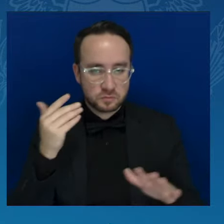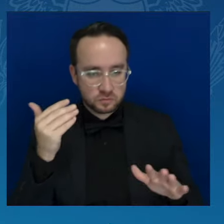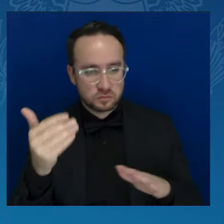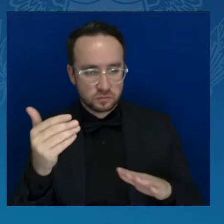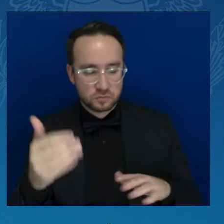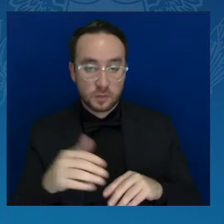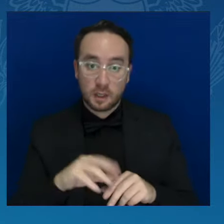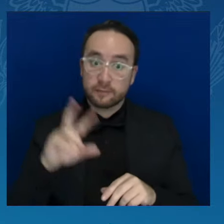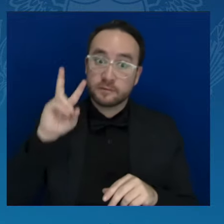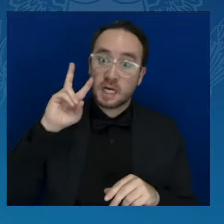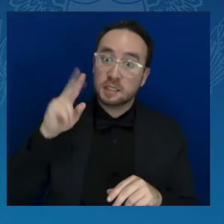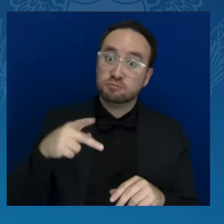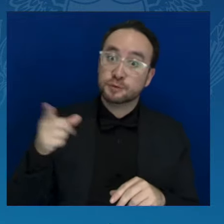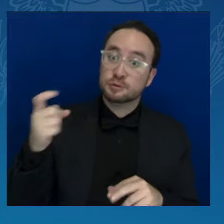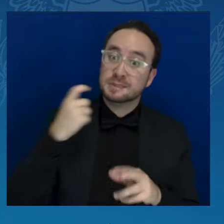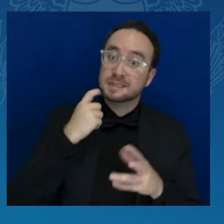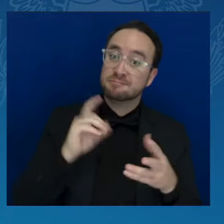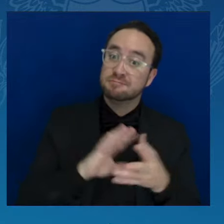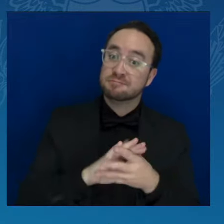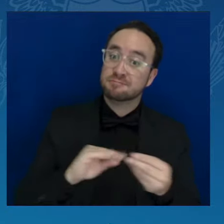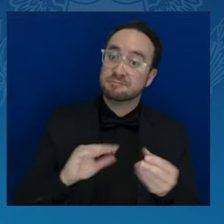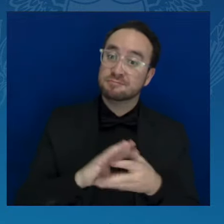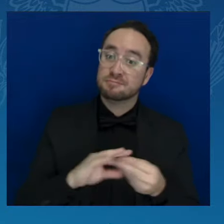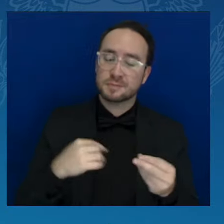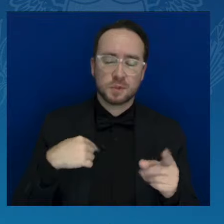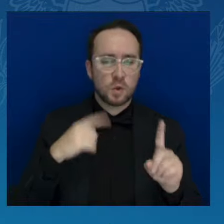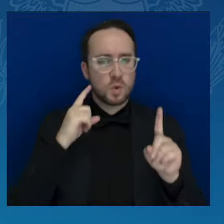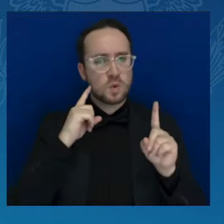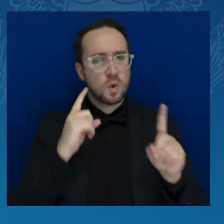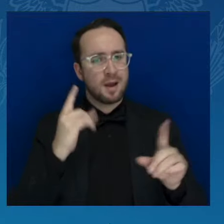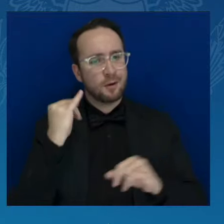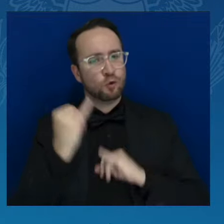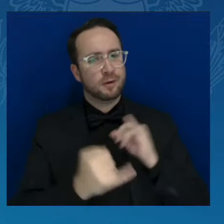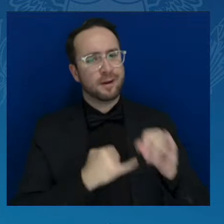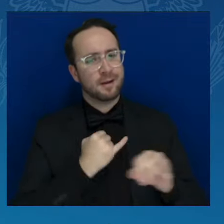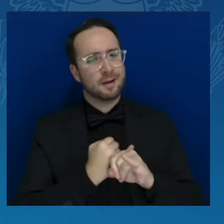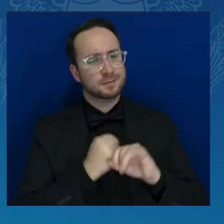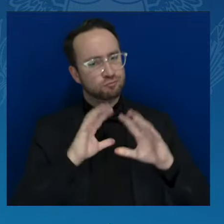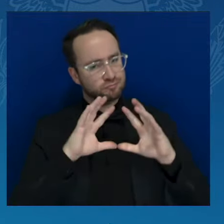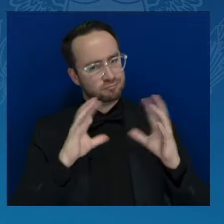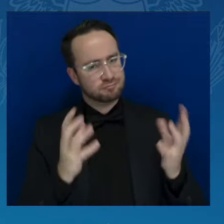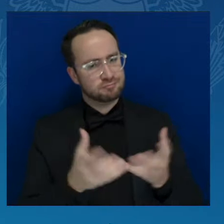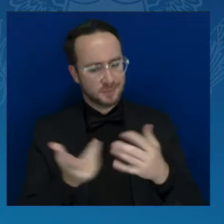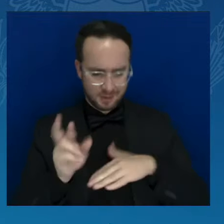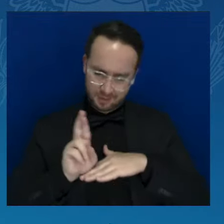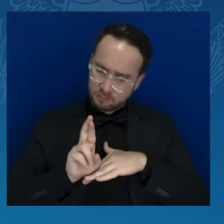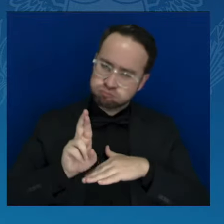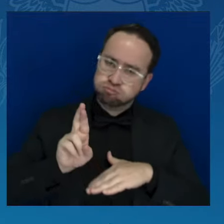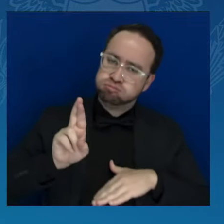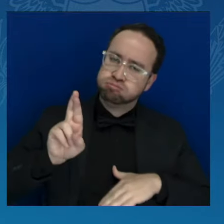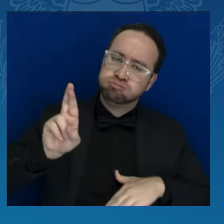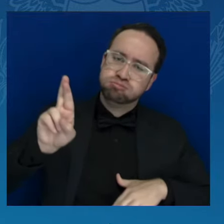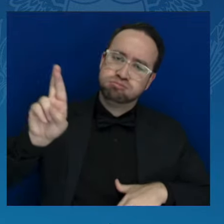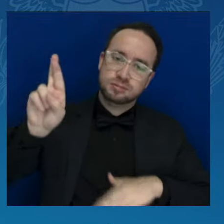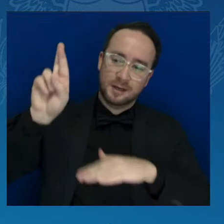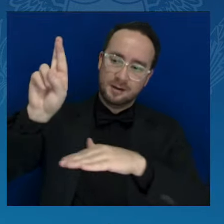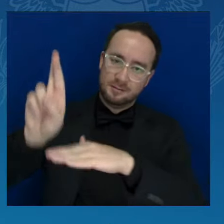And I want to come back to Deputy Administrator Melroy. We can double tap NASA on this, given your central role in this activity.